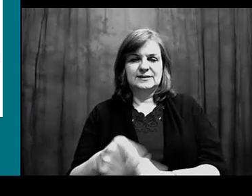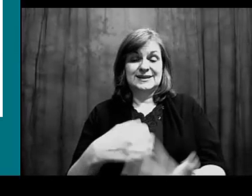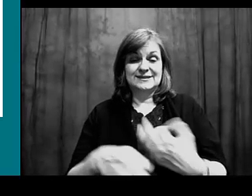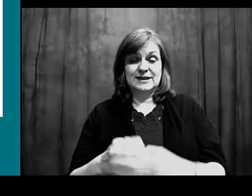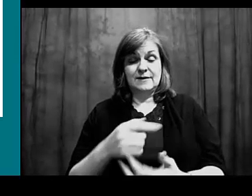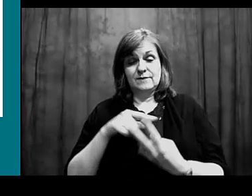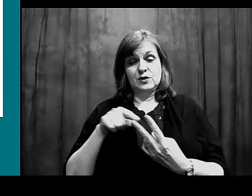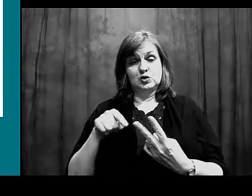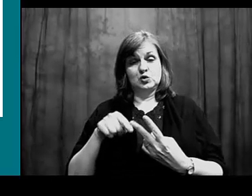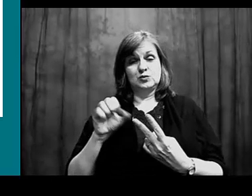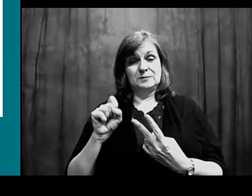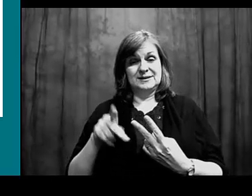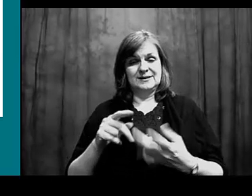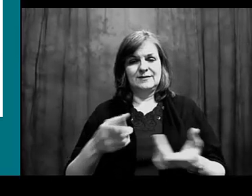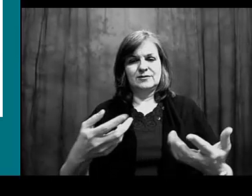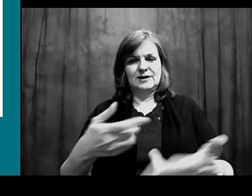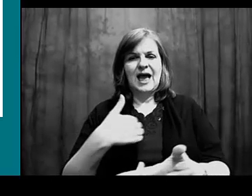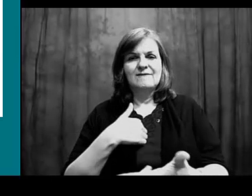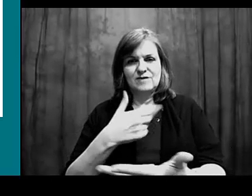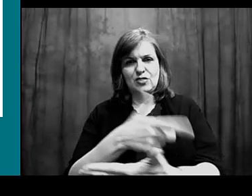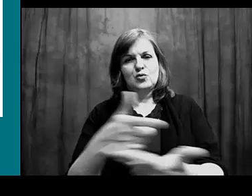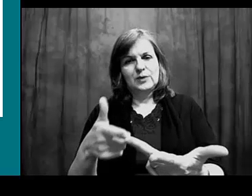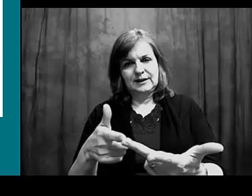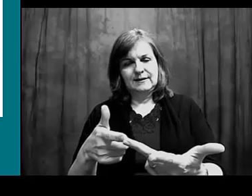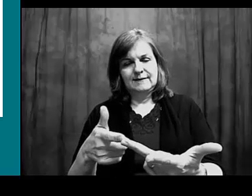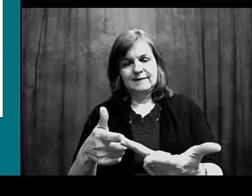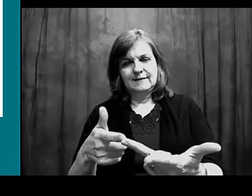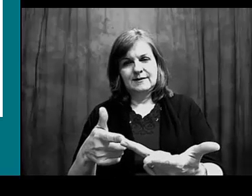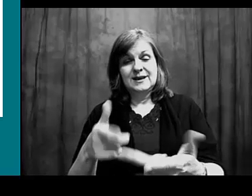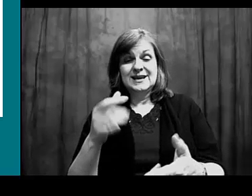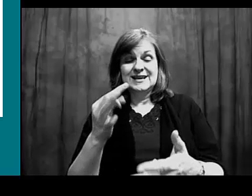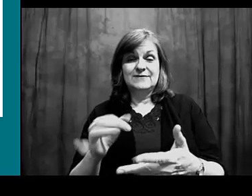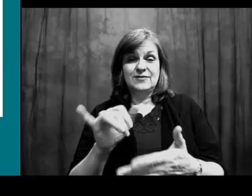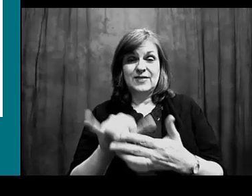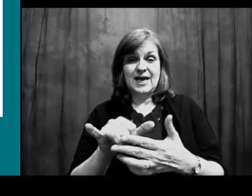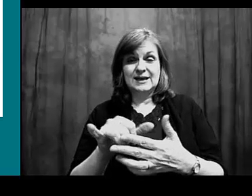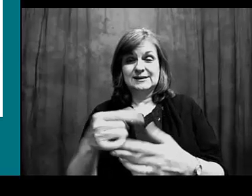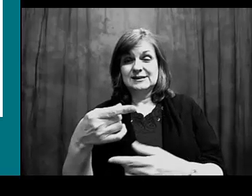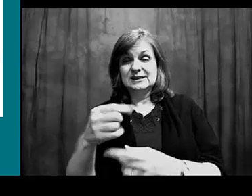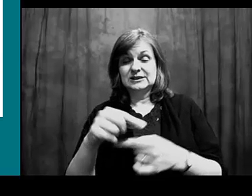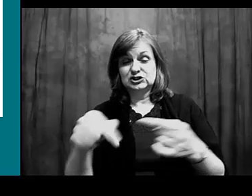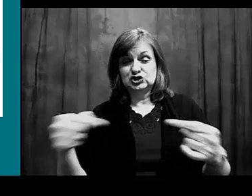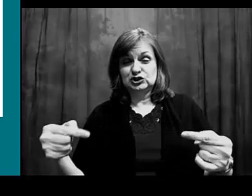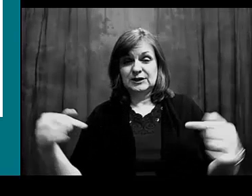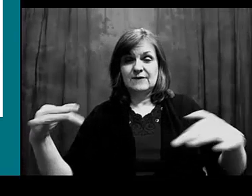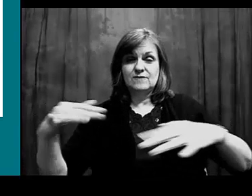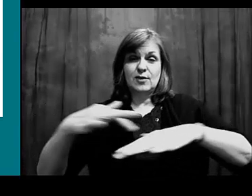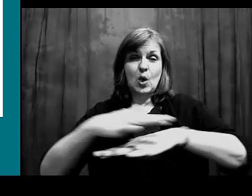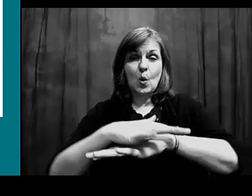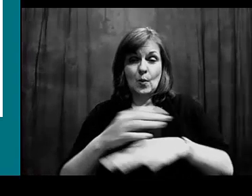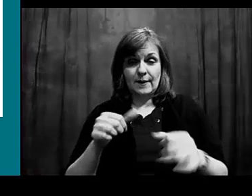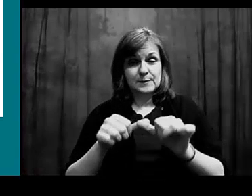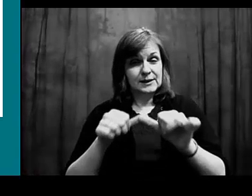instead of two species here you may actually end up with a third whether or not that gene flow is maintained will